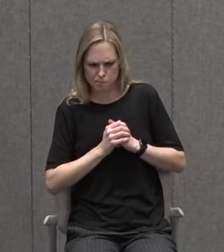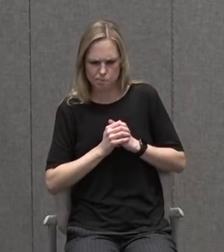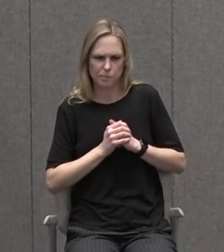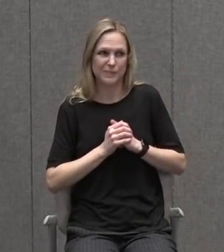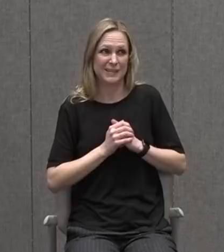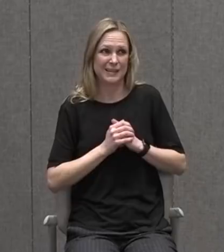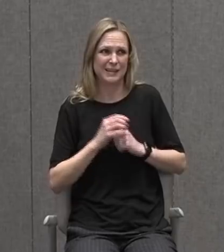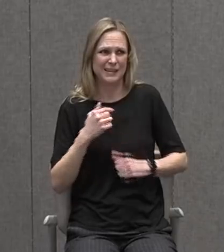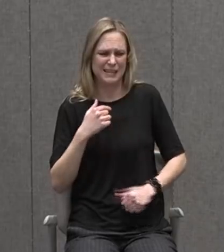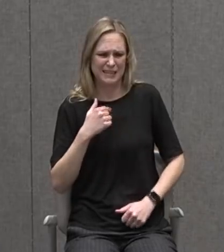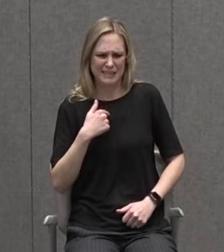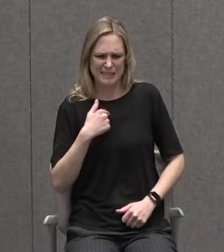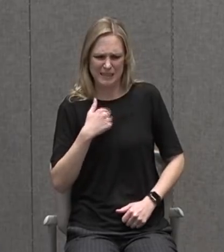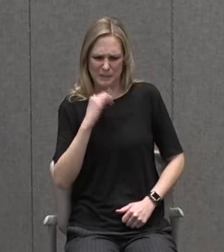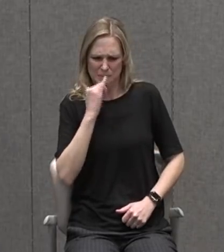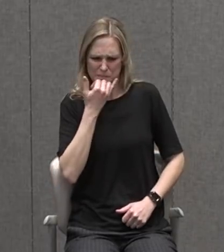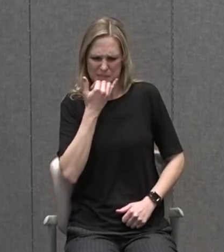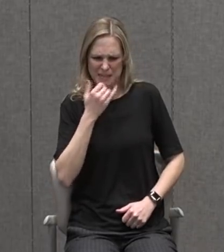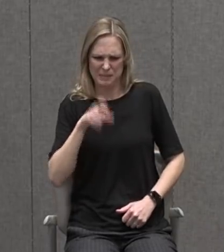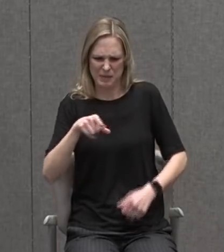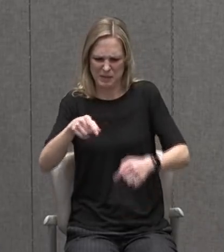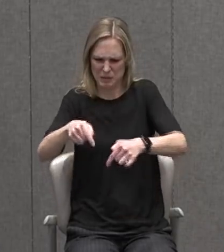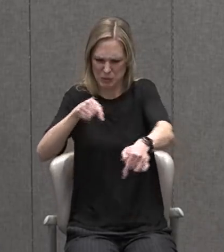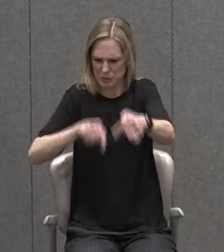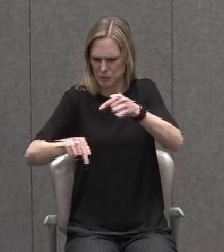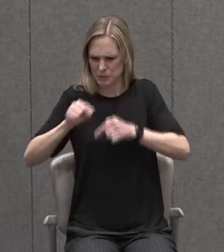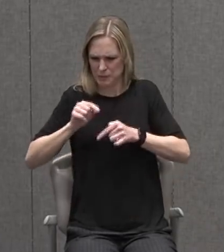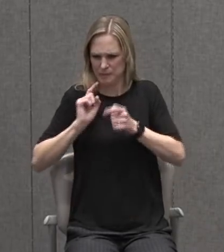Did I mess myself up and I'm gonna have to come back through and change a few things?